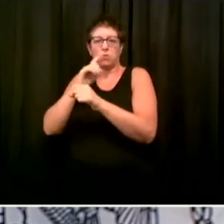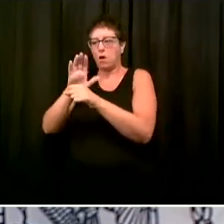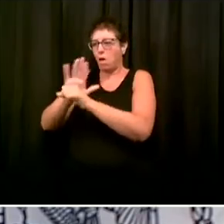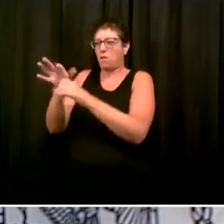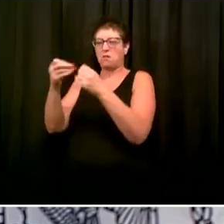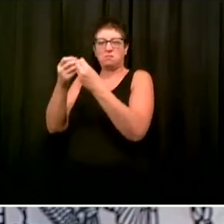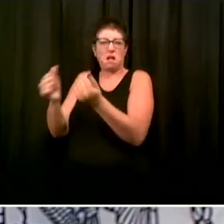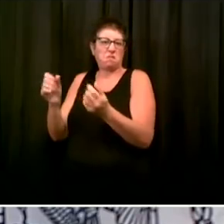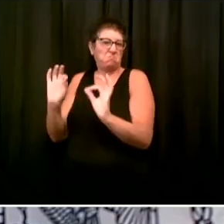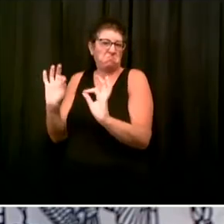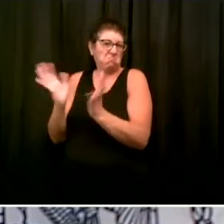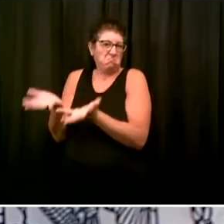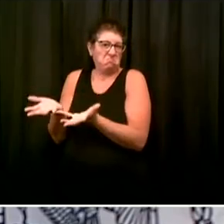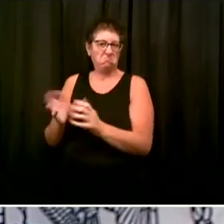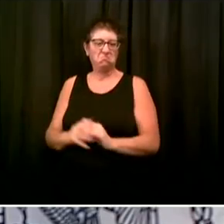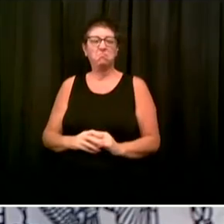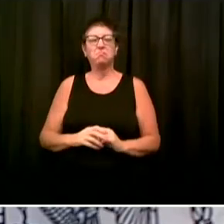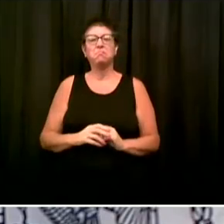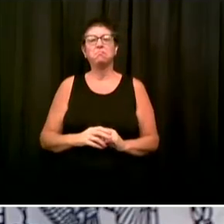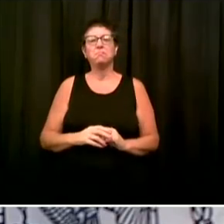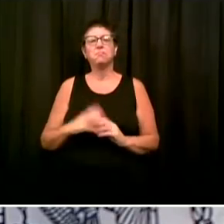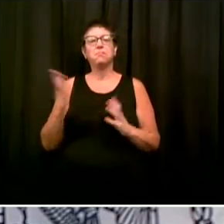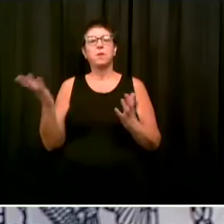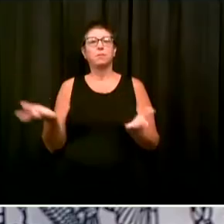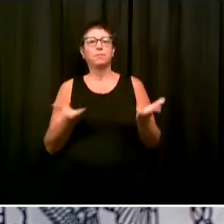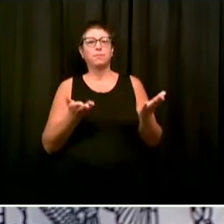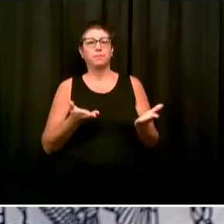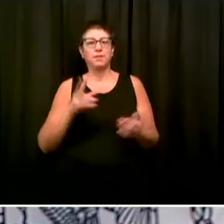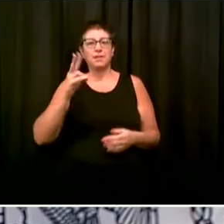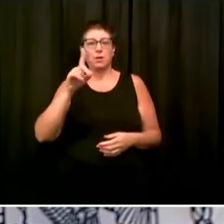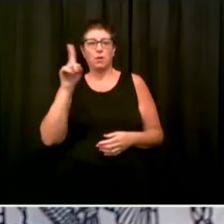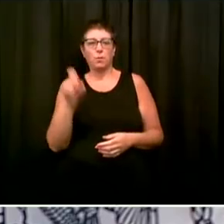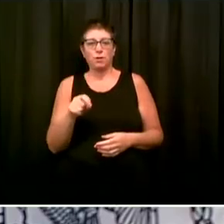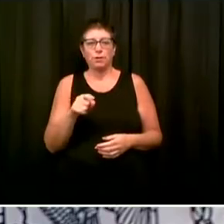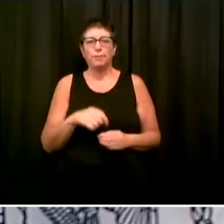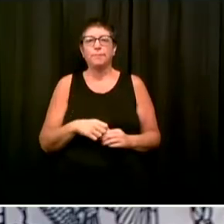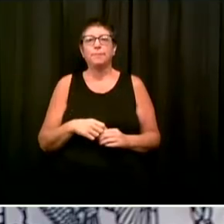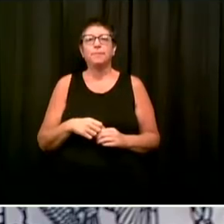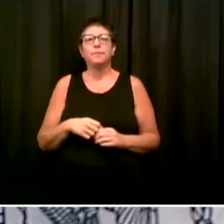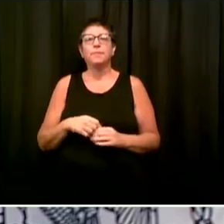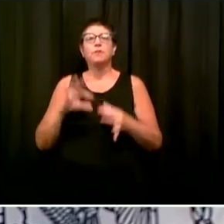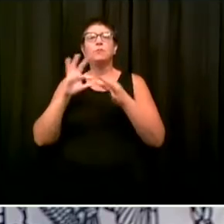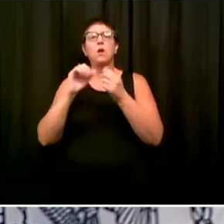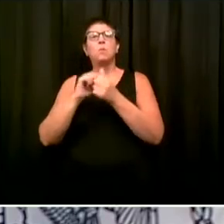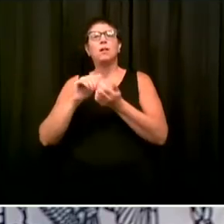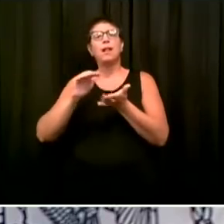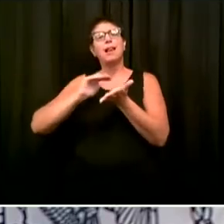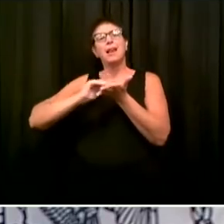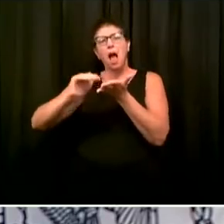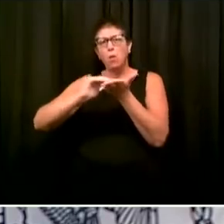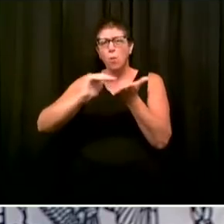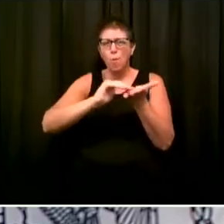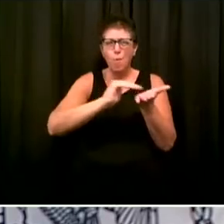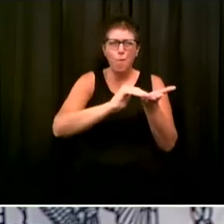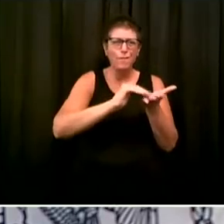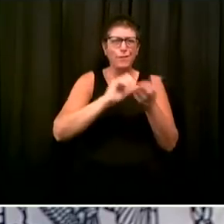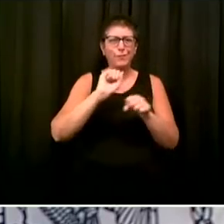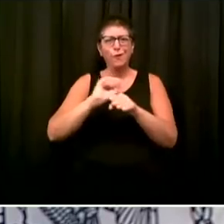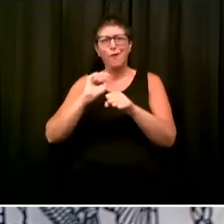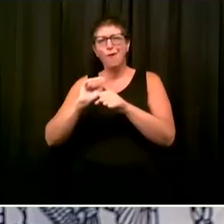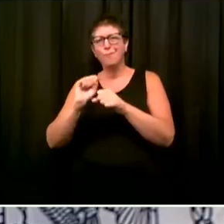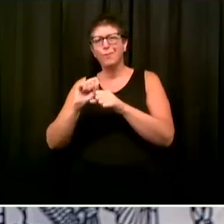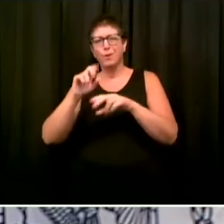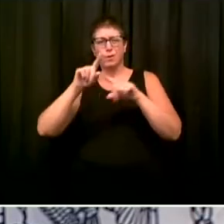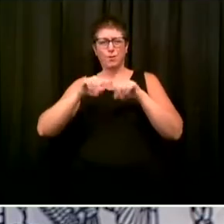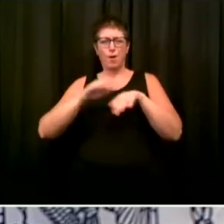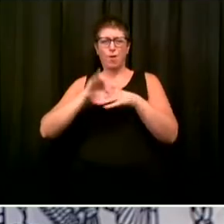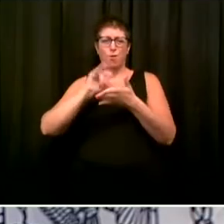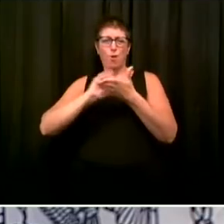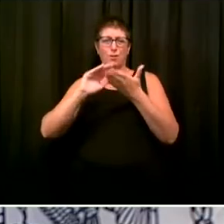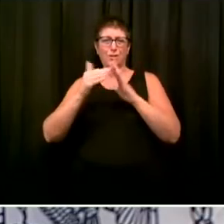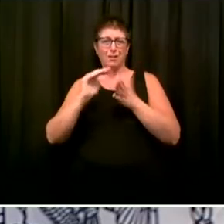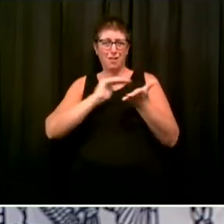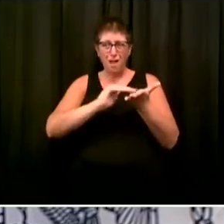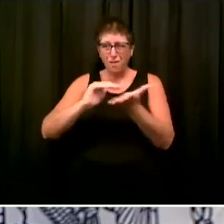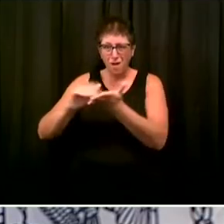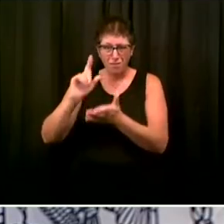THOSE LUNCH SESSIONS HAVE LED